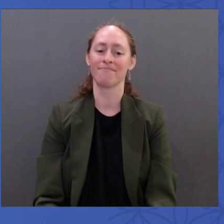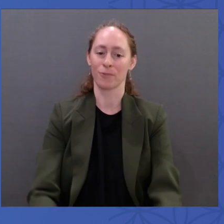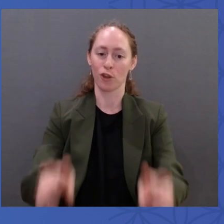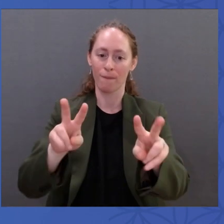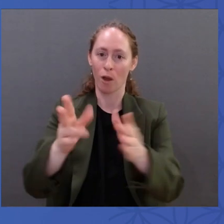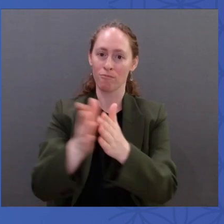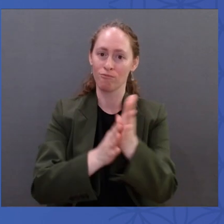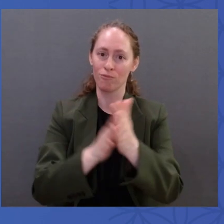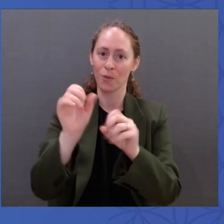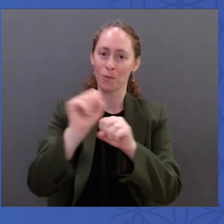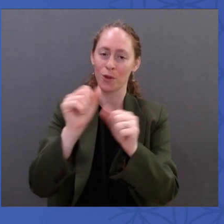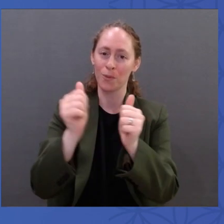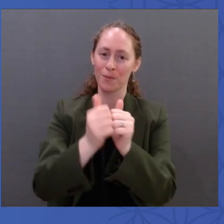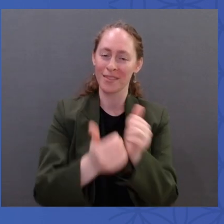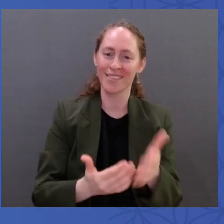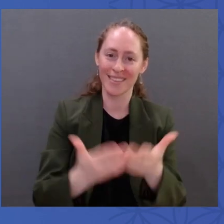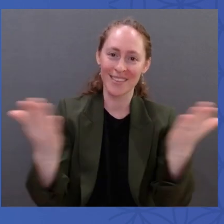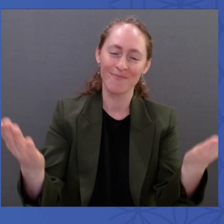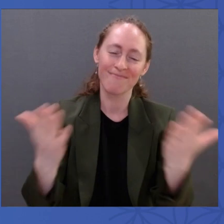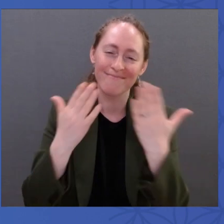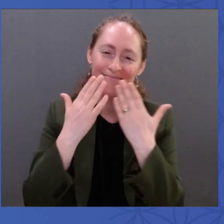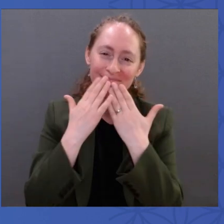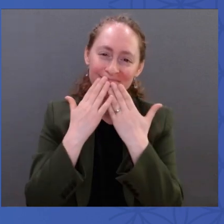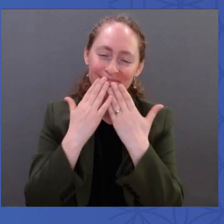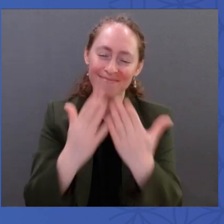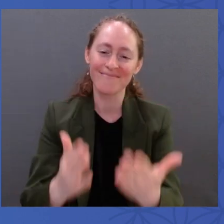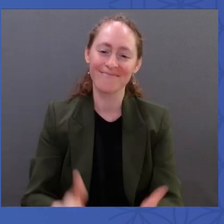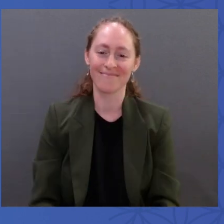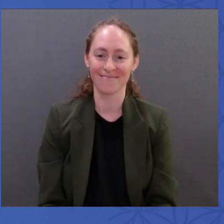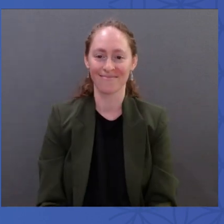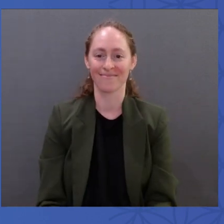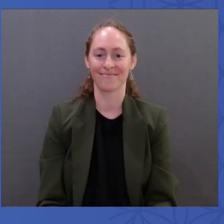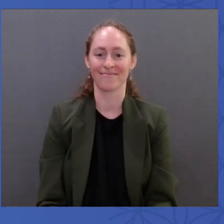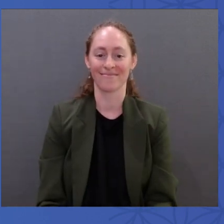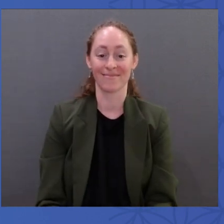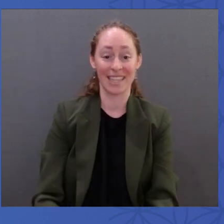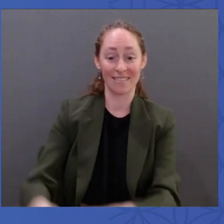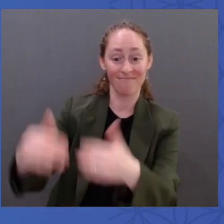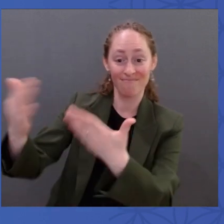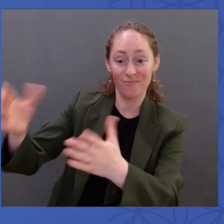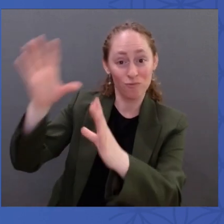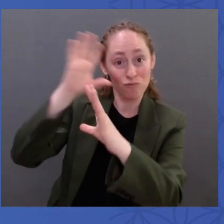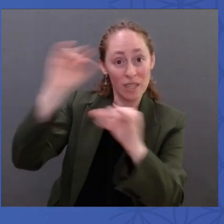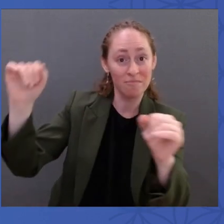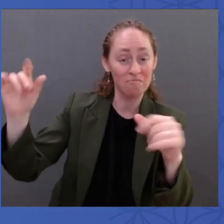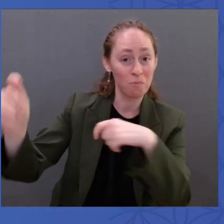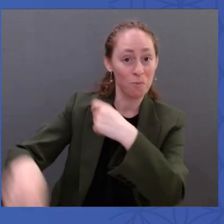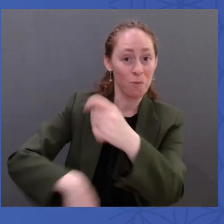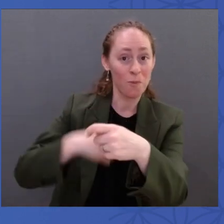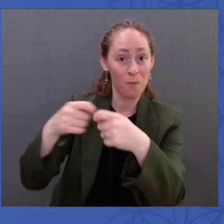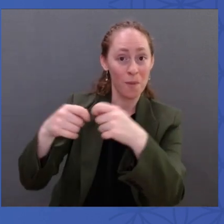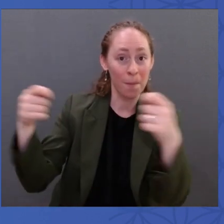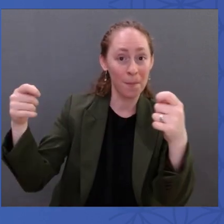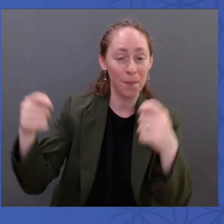Mr. President, floor is yours for closing remarks. President Biden: Well, I'll be brief. First of all, let me say thank you for everyone for joining today.